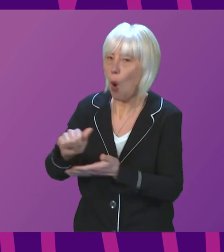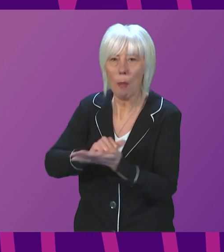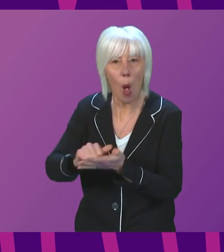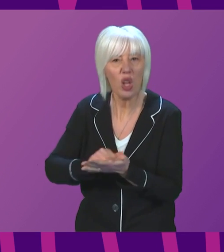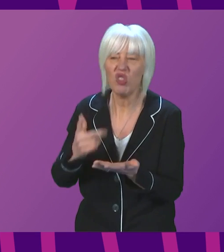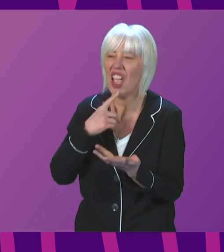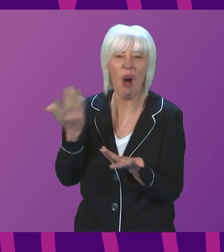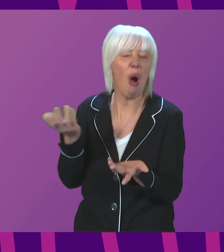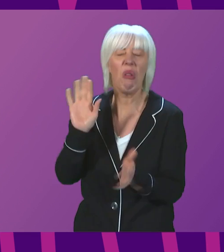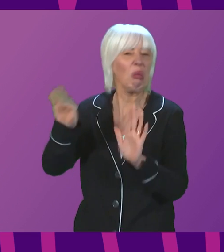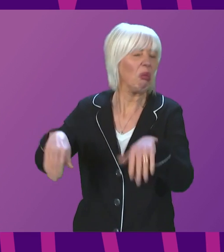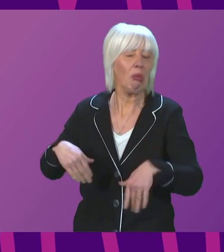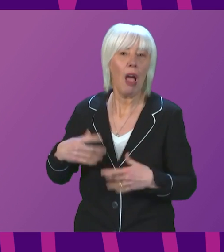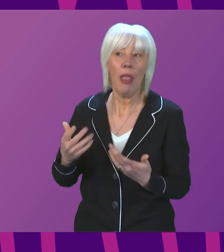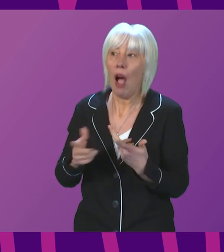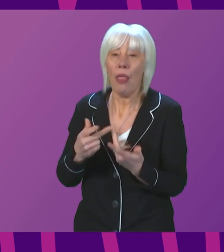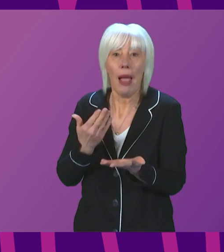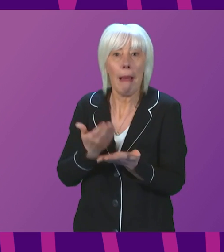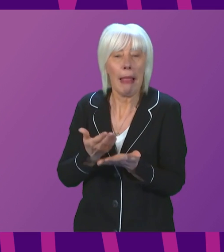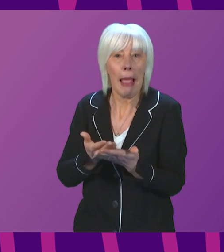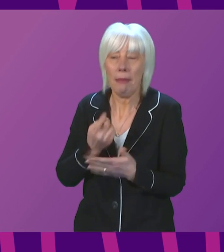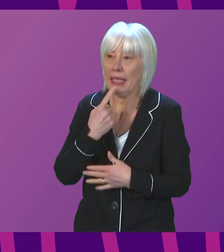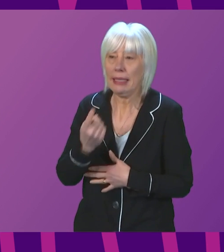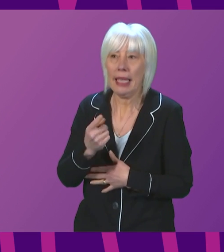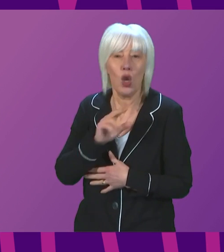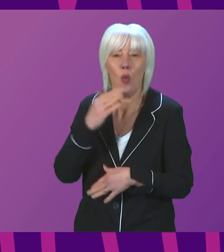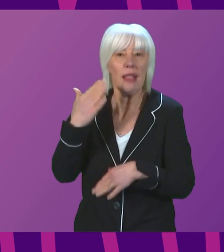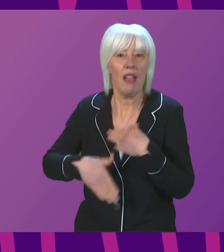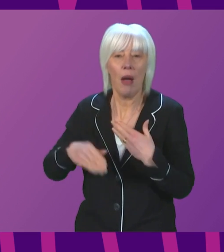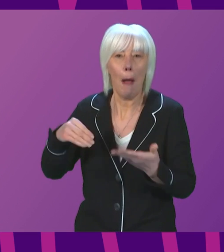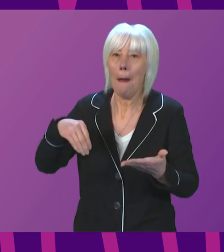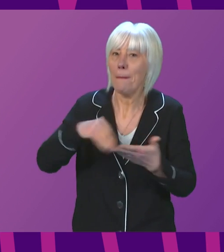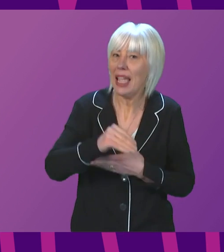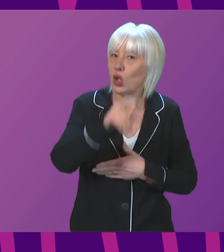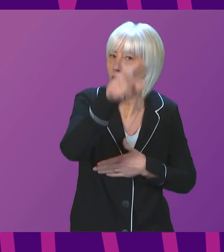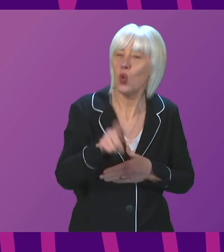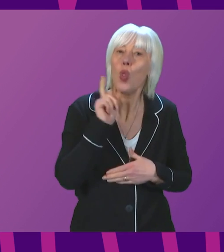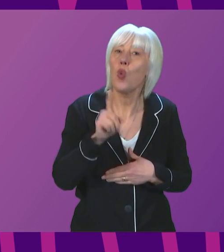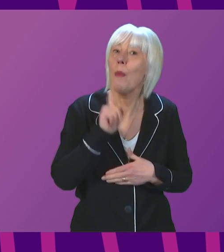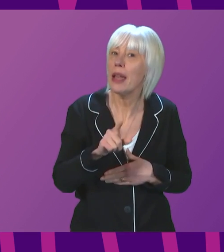Furthermore, claims have been made that no payment was ever made to the victim, Denise Clair.